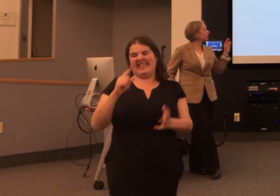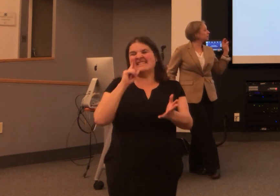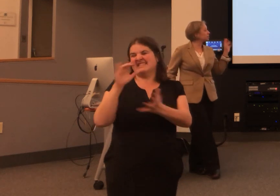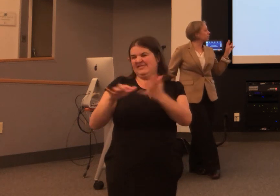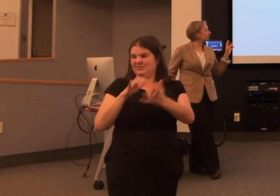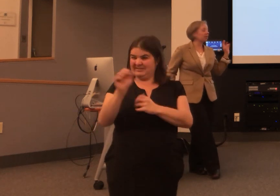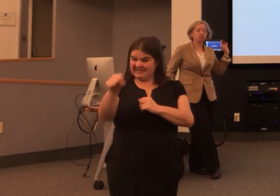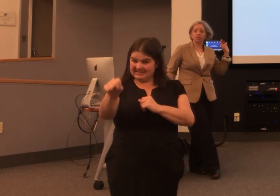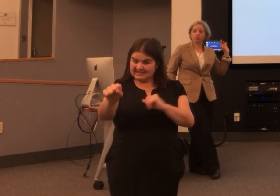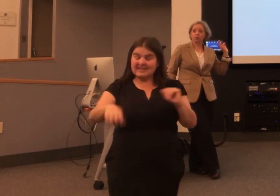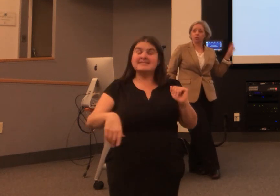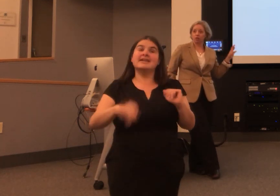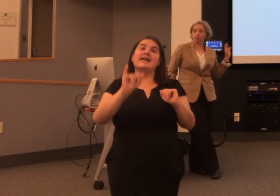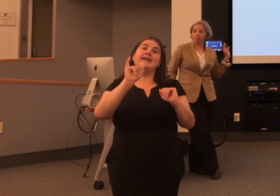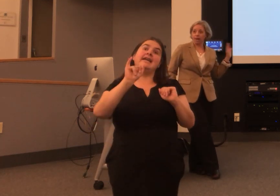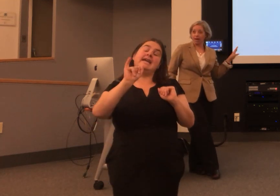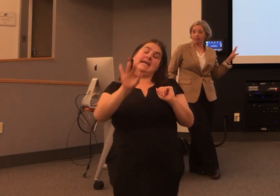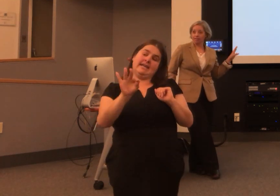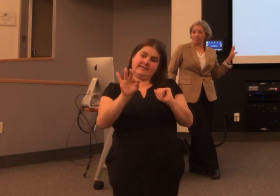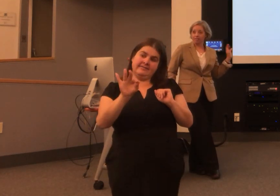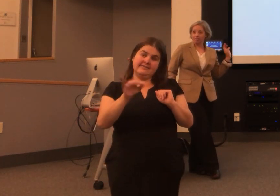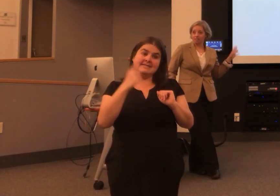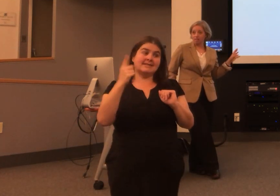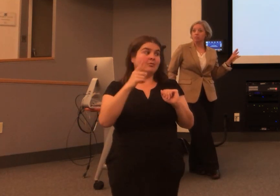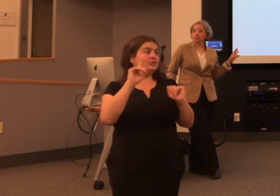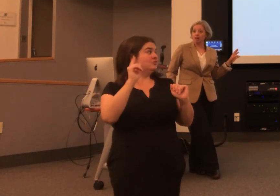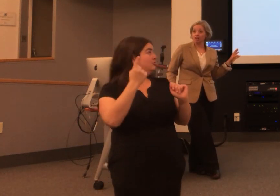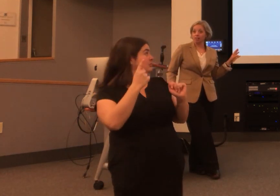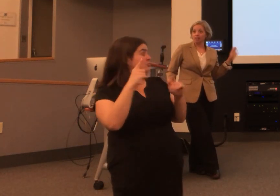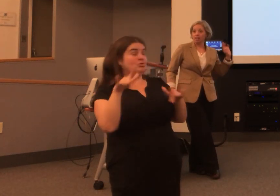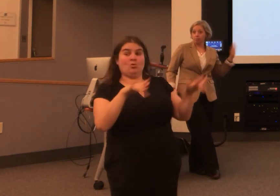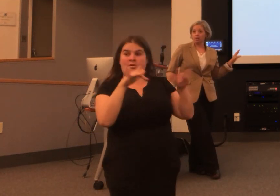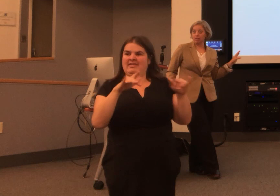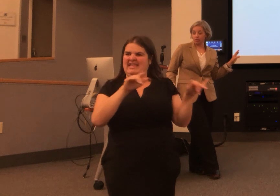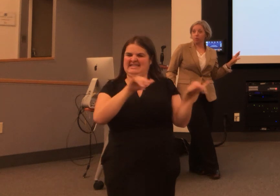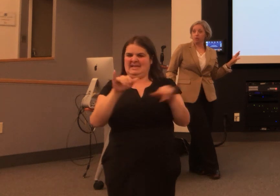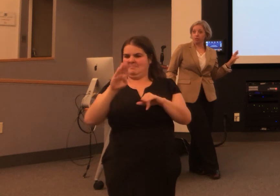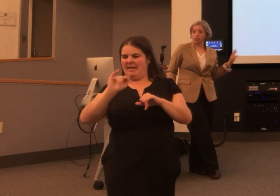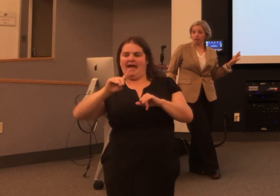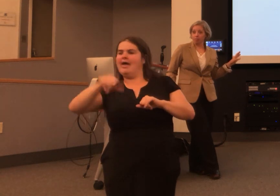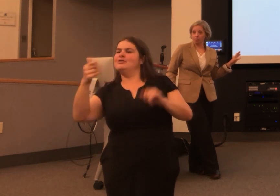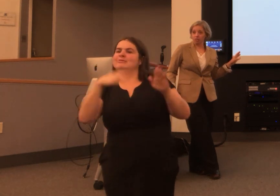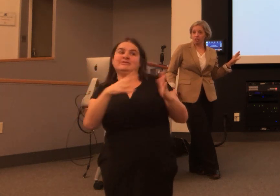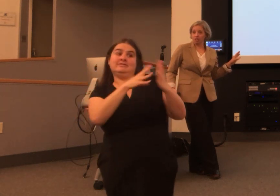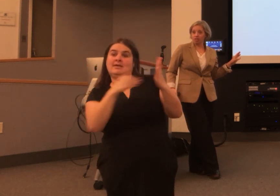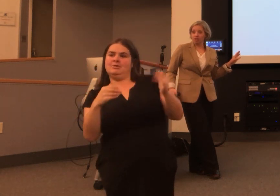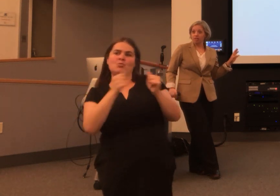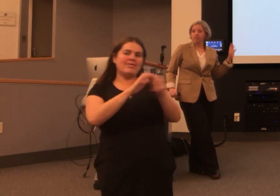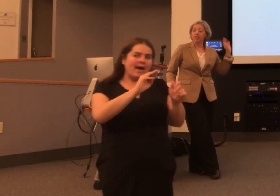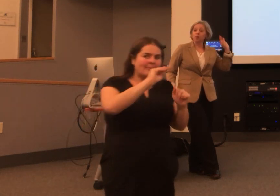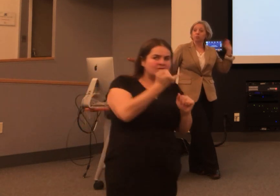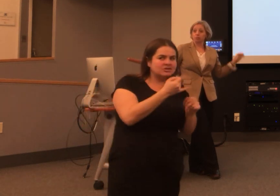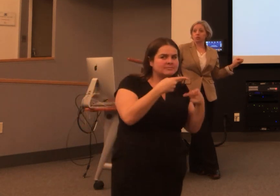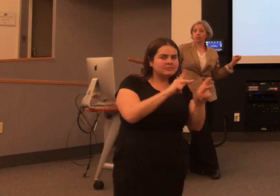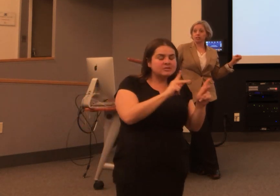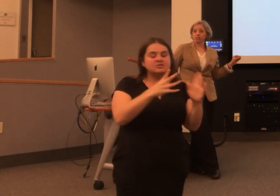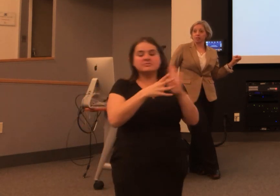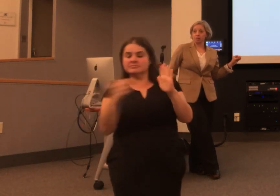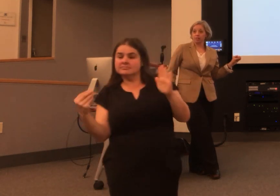and if somebody had just recorded that, the same song, and put it out there commercially without permission, then that would be purely entertainment.